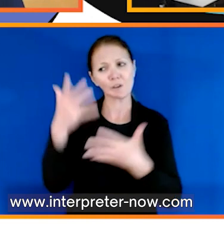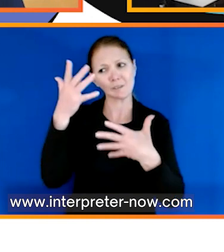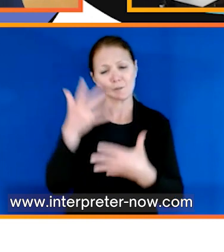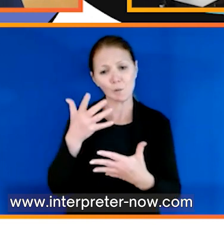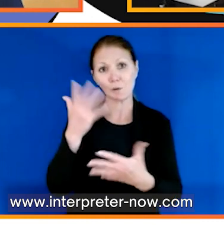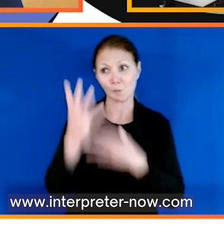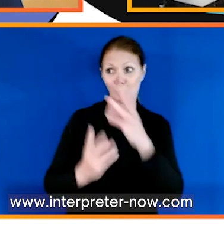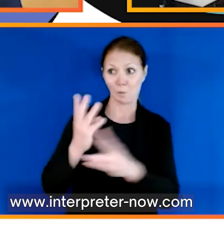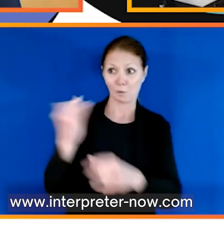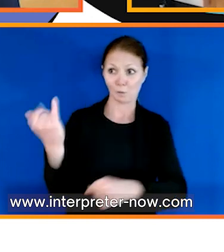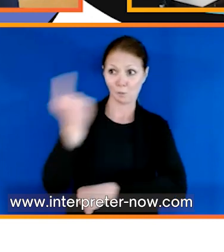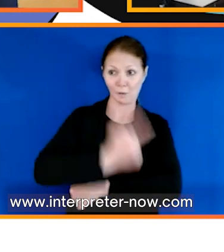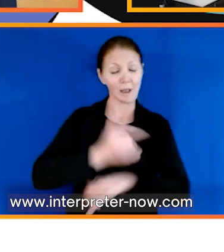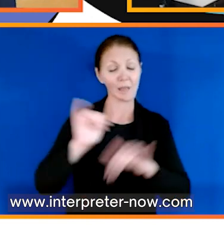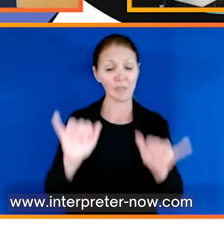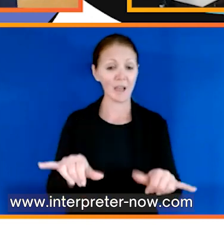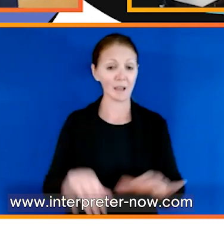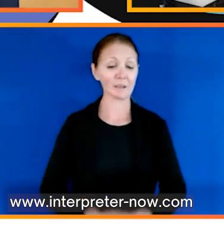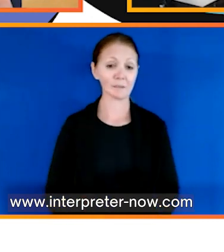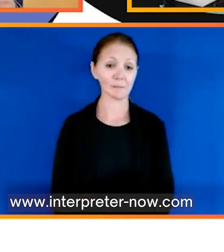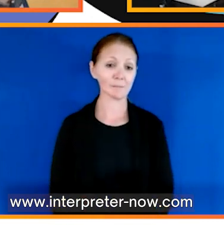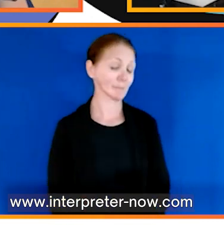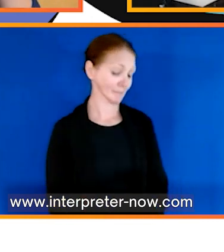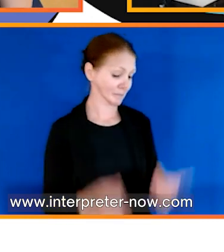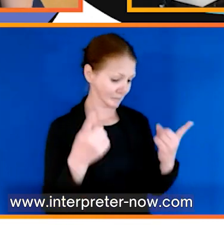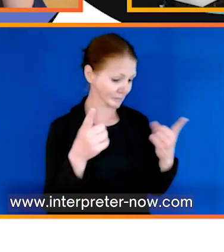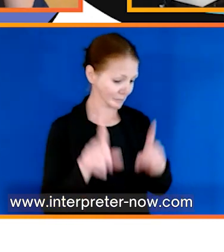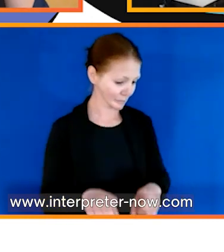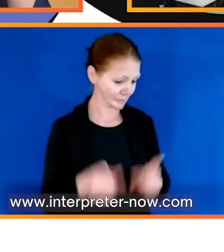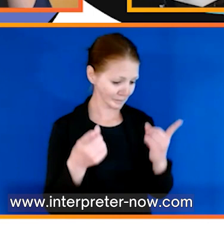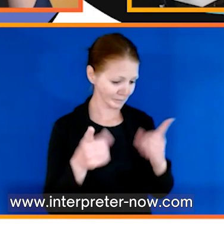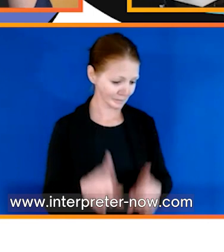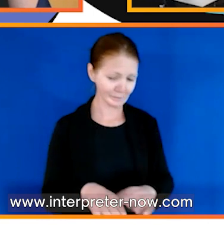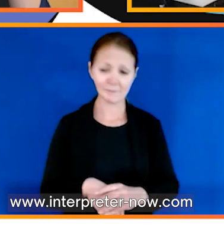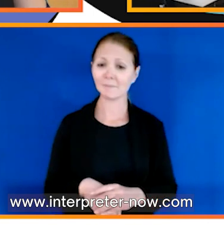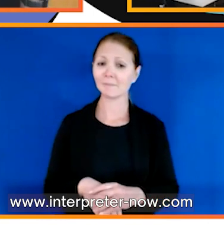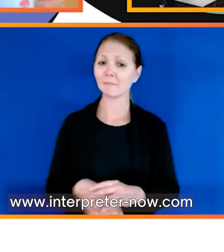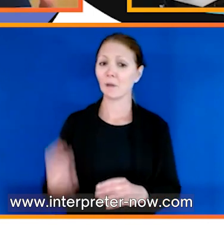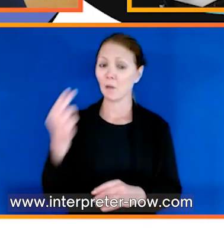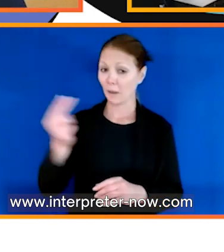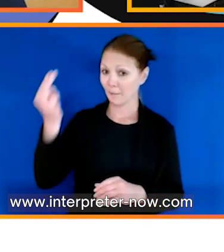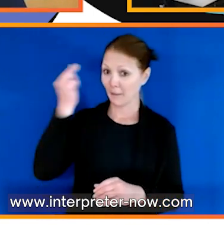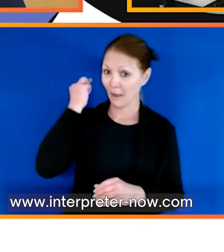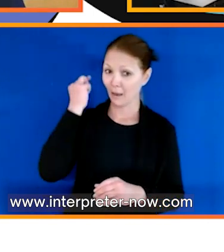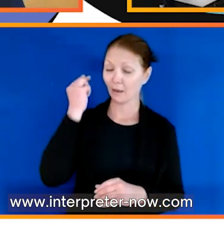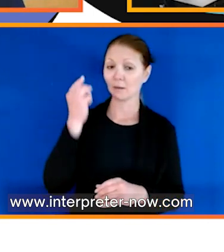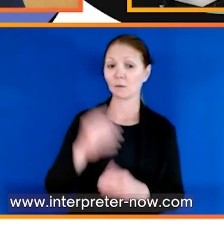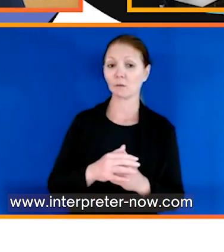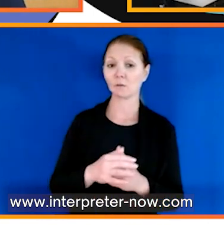Well, looking back some, in terms of reflecting on Change Catalyst accomplishments, what fills you with the most pride?